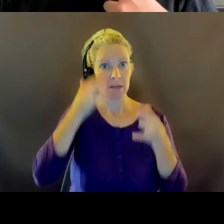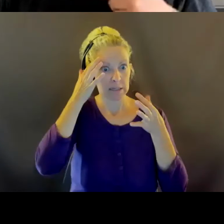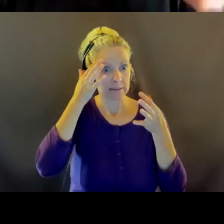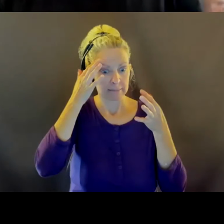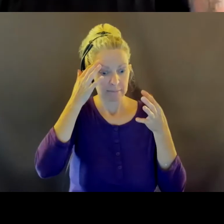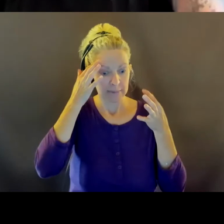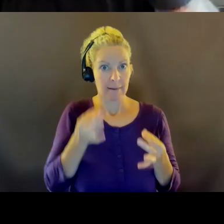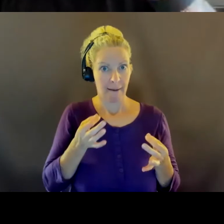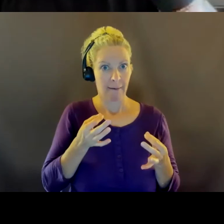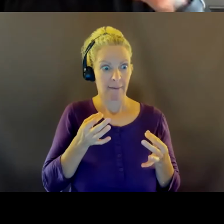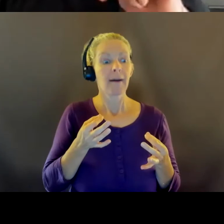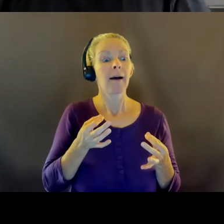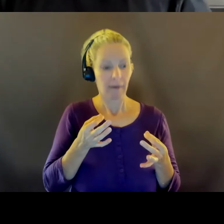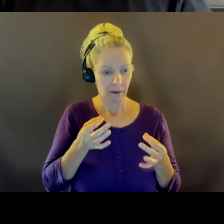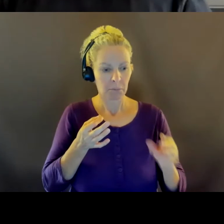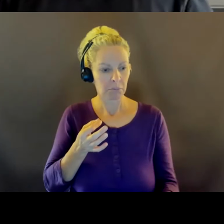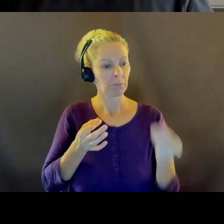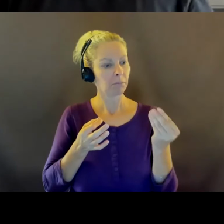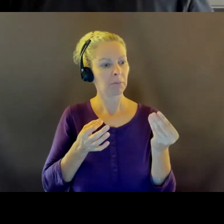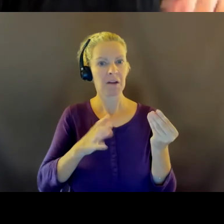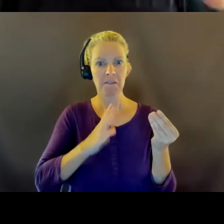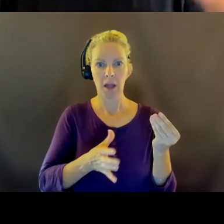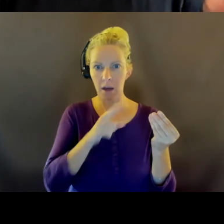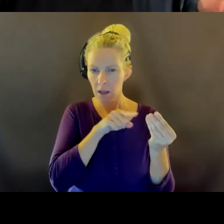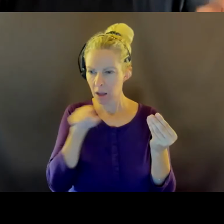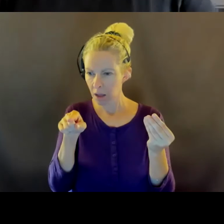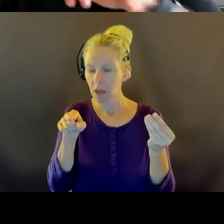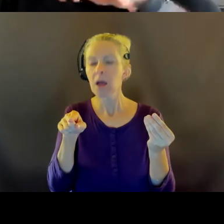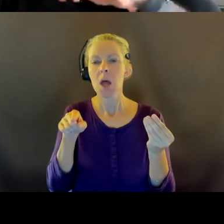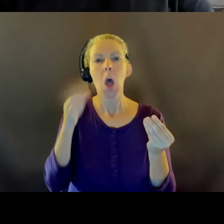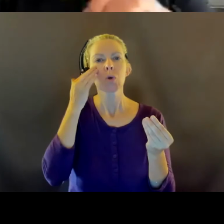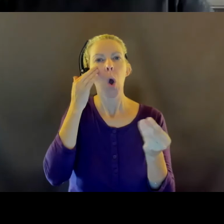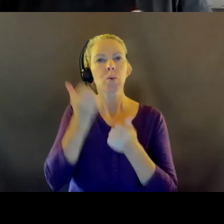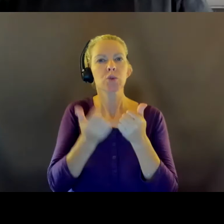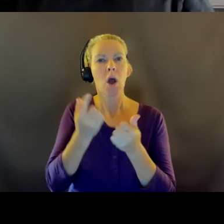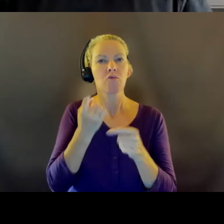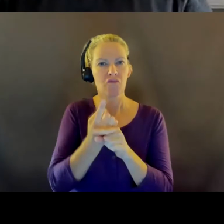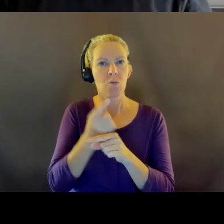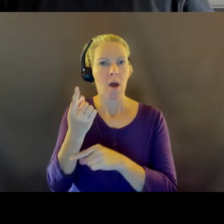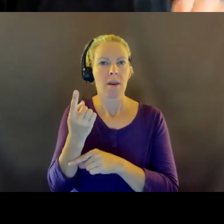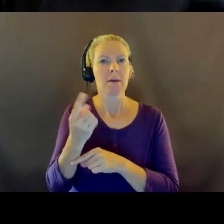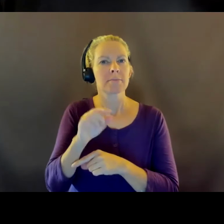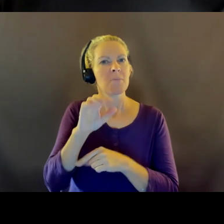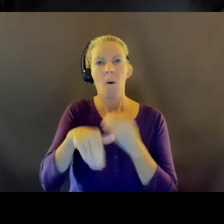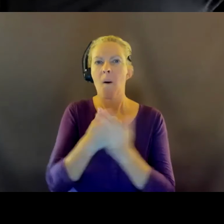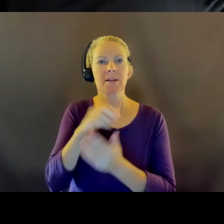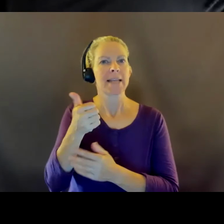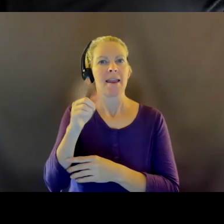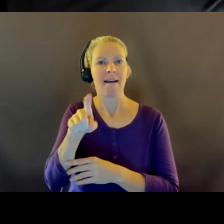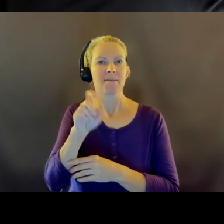I would have associated the right color that I chose and then I would have gotten the girl.